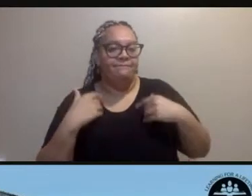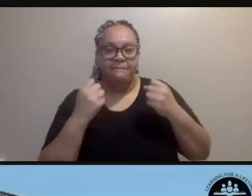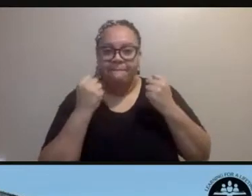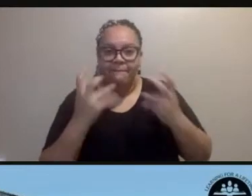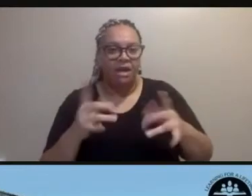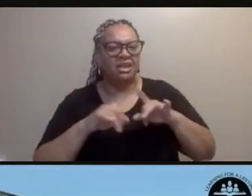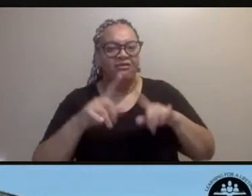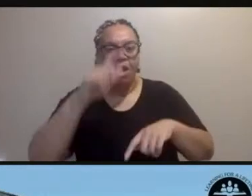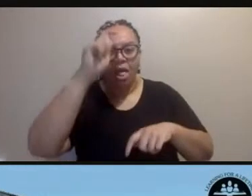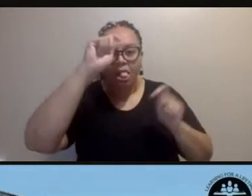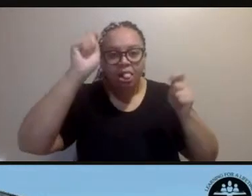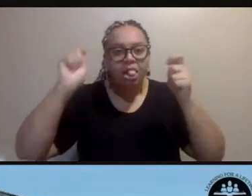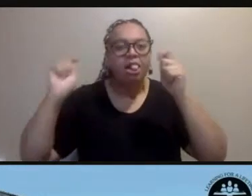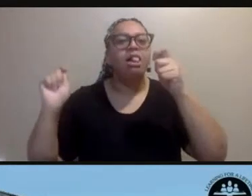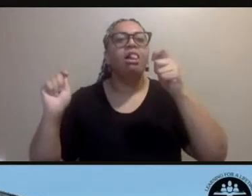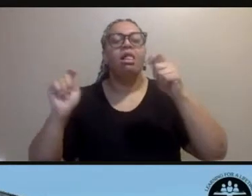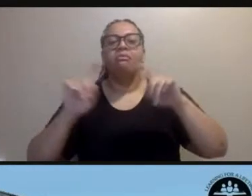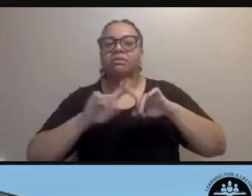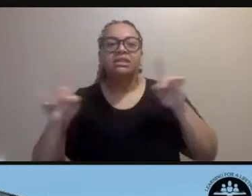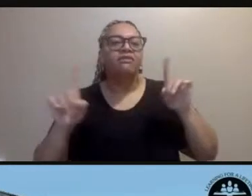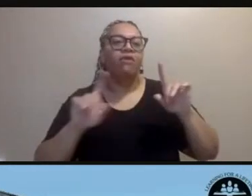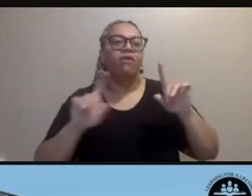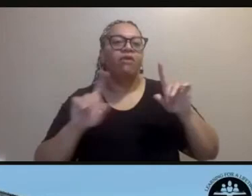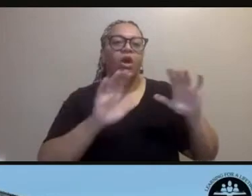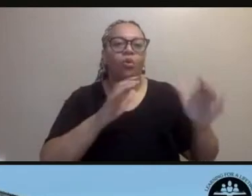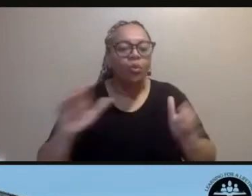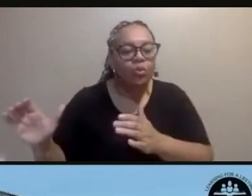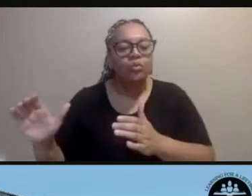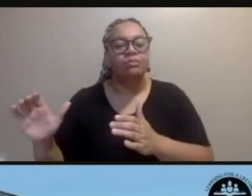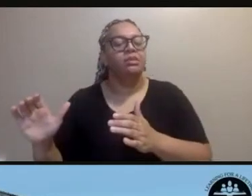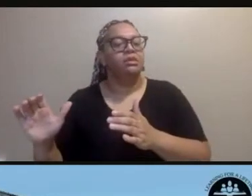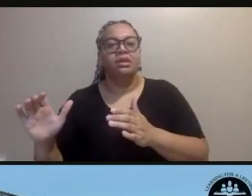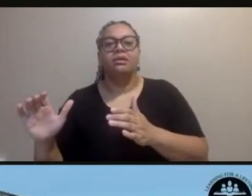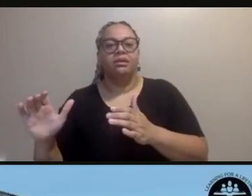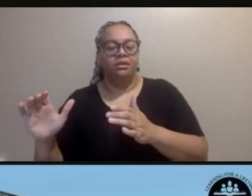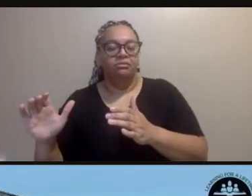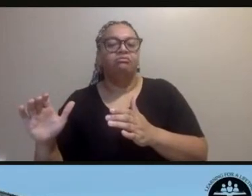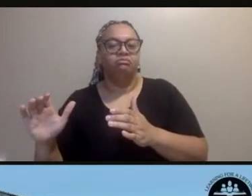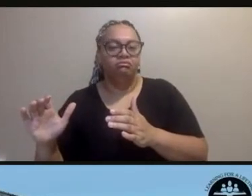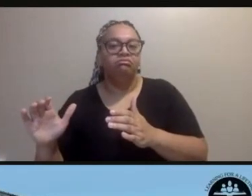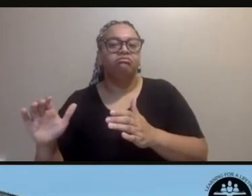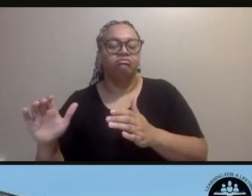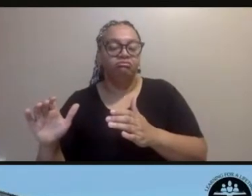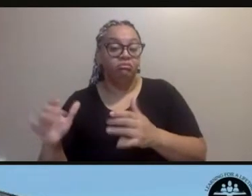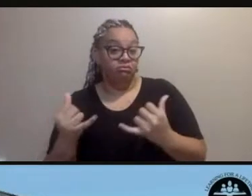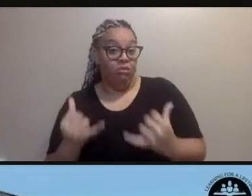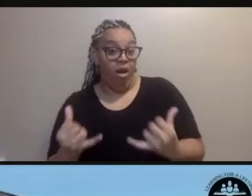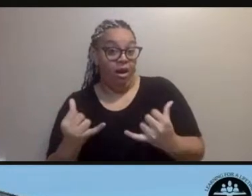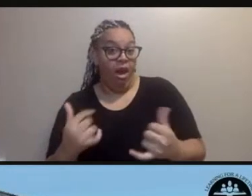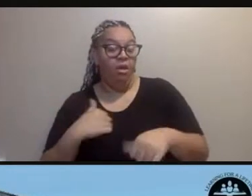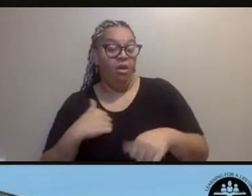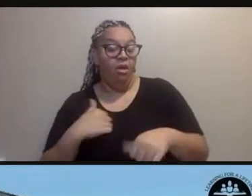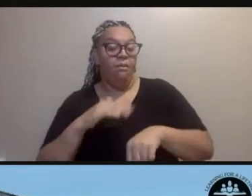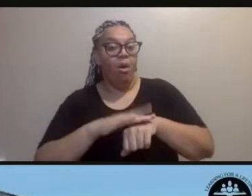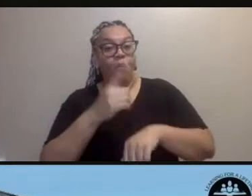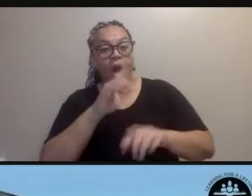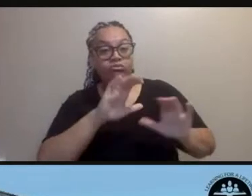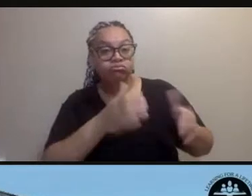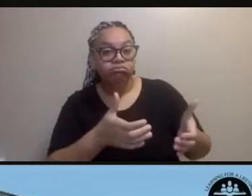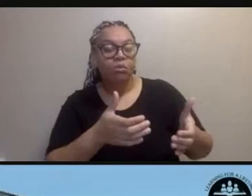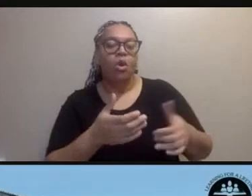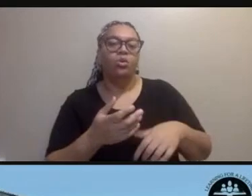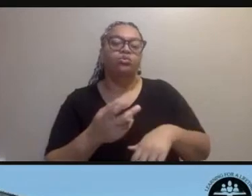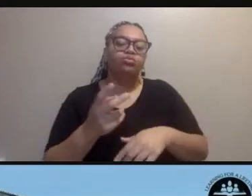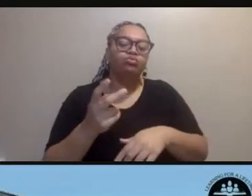AND IT'S I'M ON A LOT OF